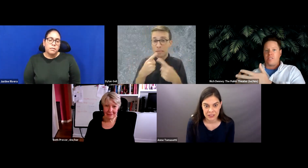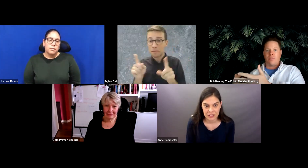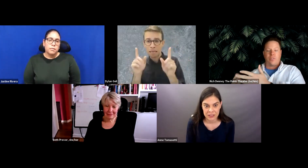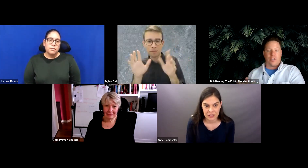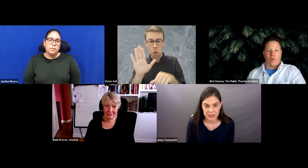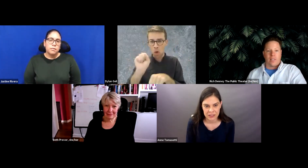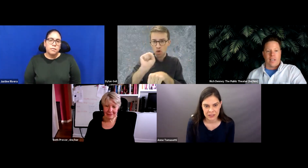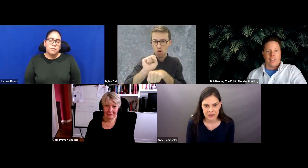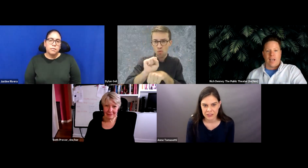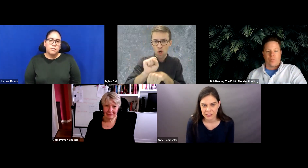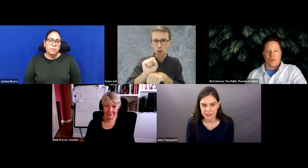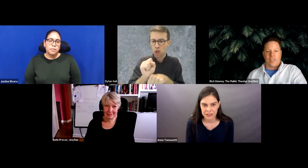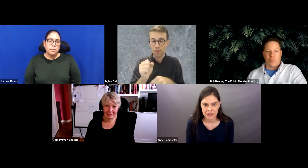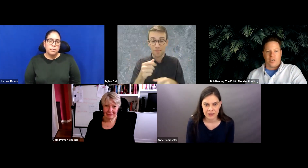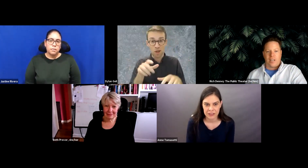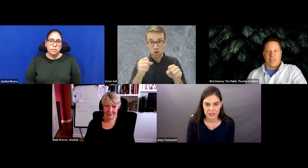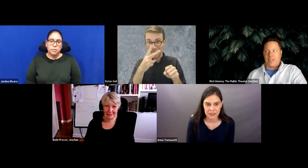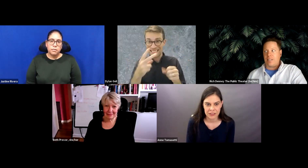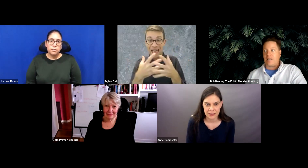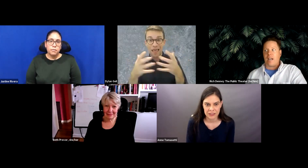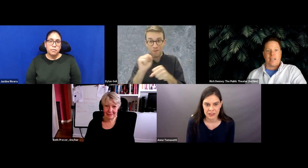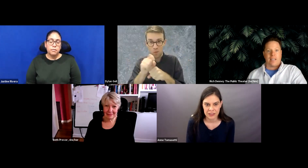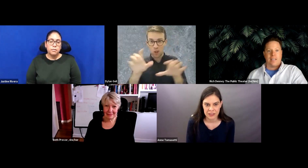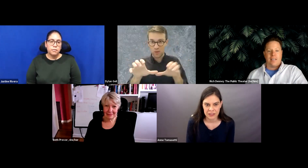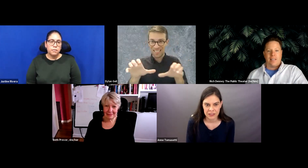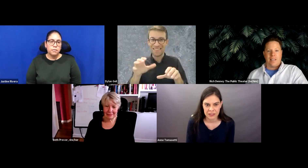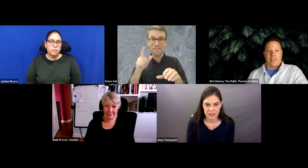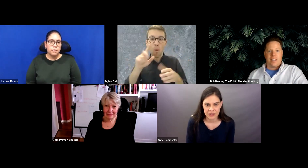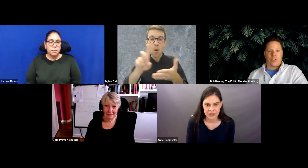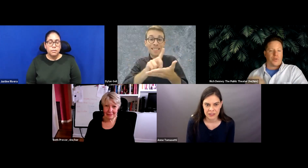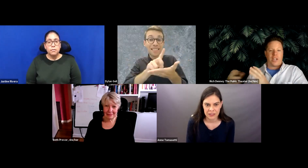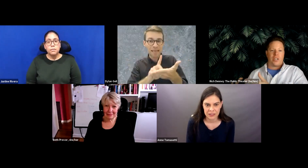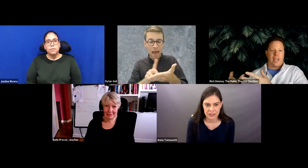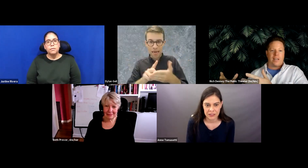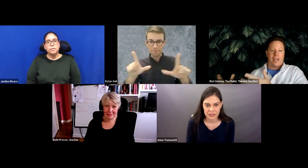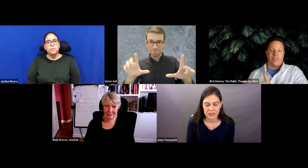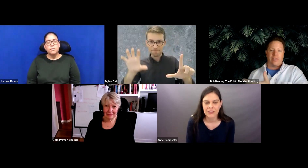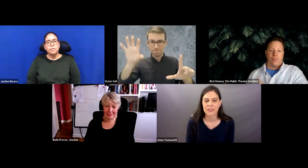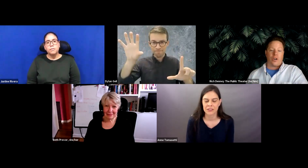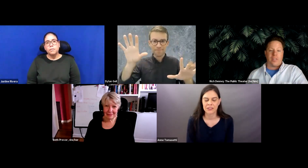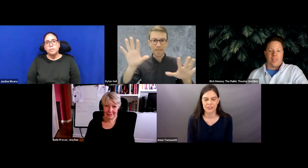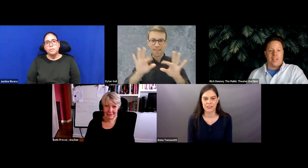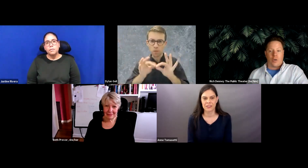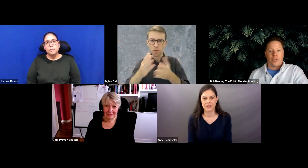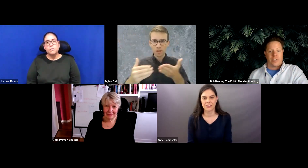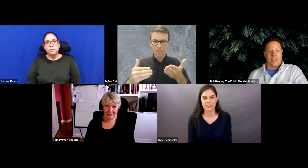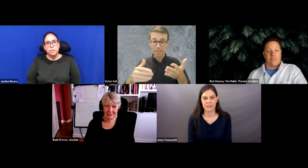can see really quickly a lot of the work that you put in designing the interpretation and the work that the interpreters did.